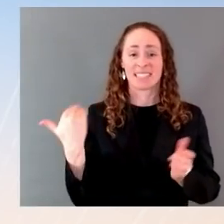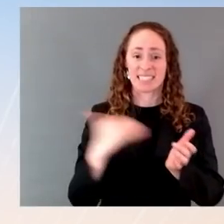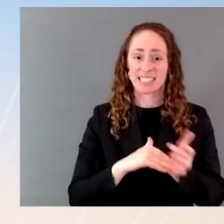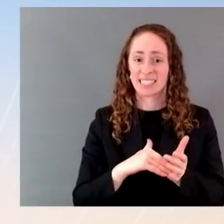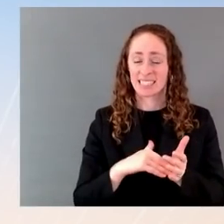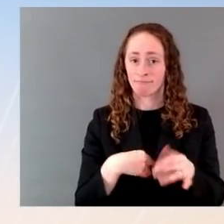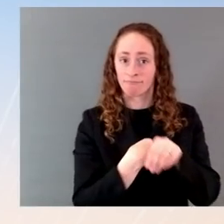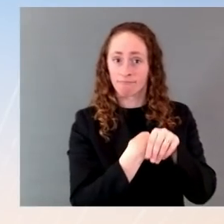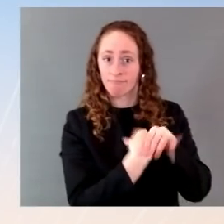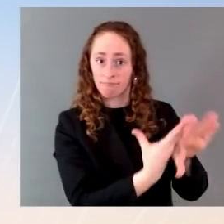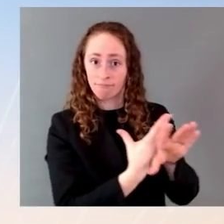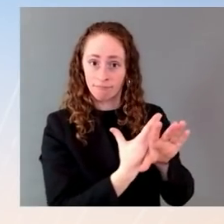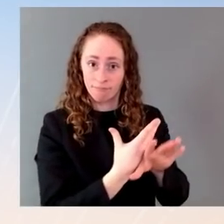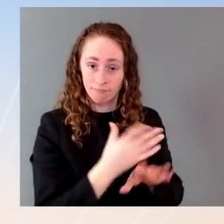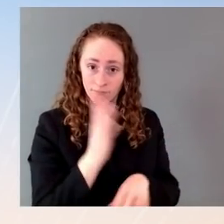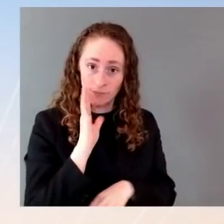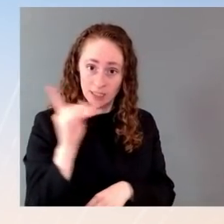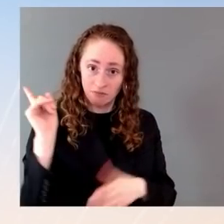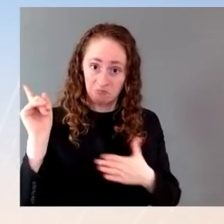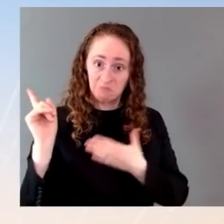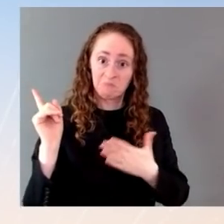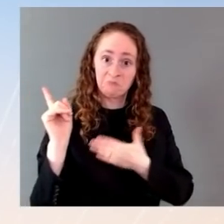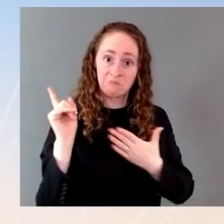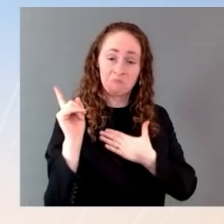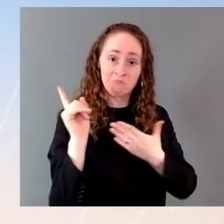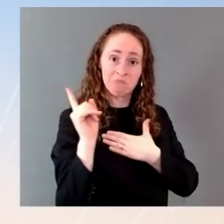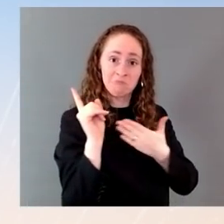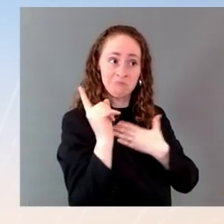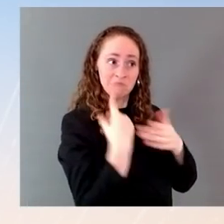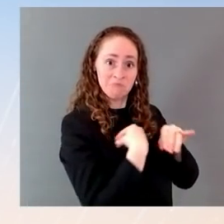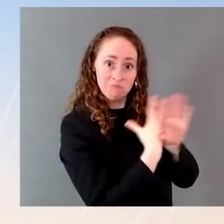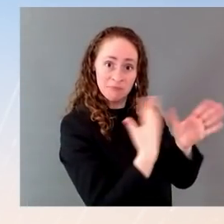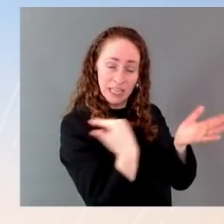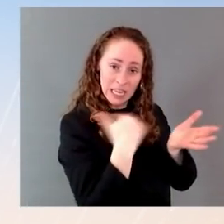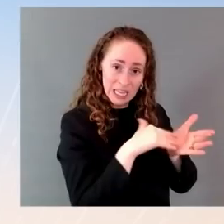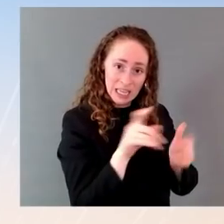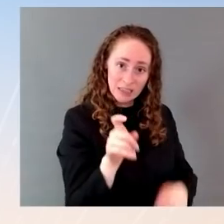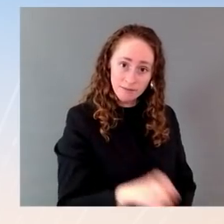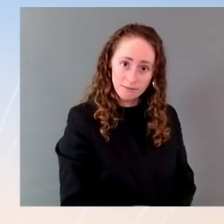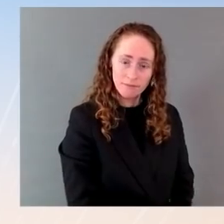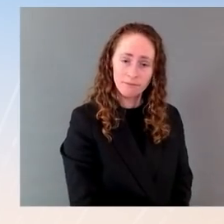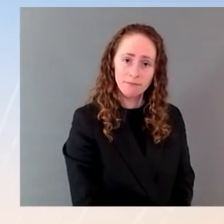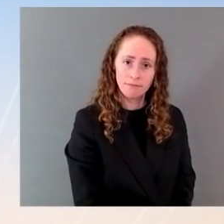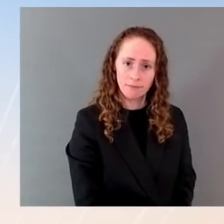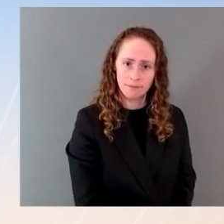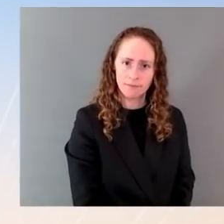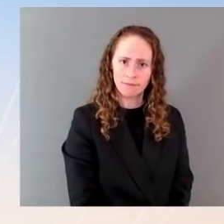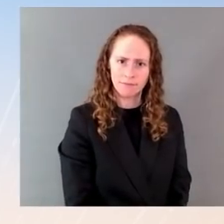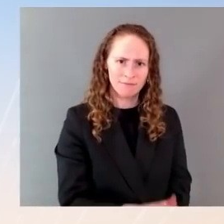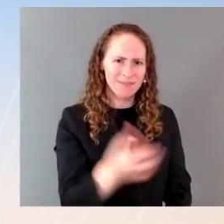So, I think we're going to see how this goes here with conversations and important follow-up.